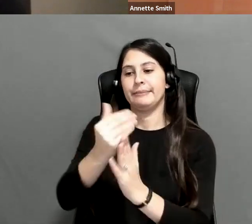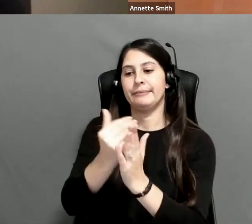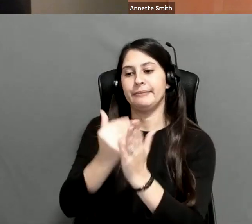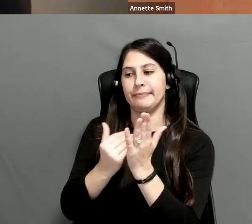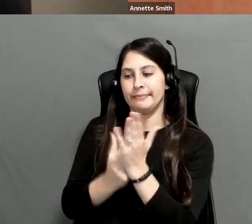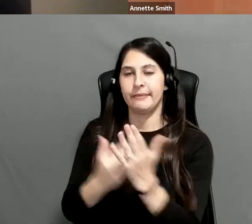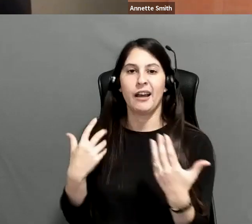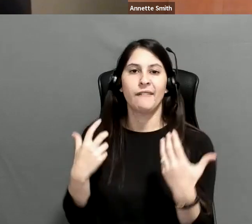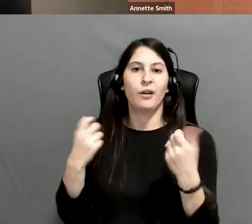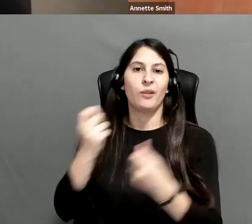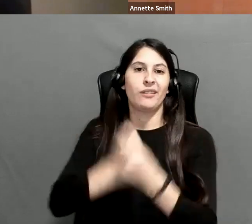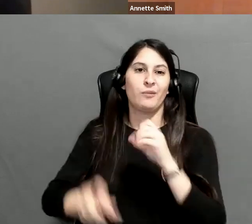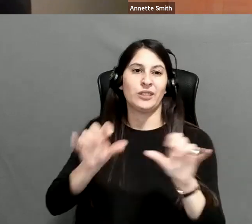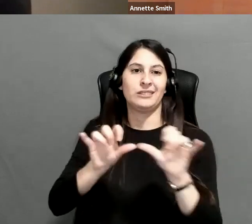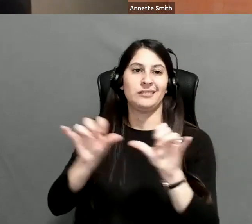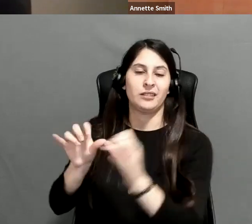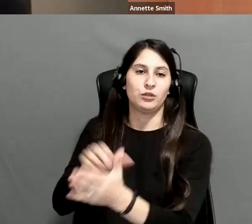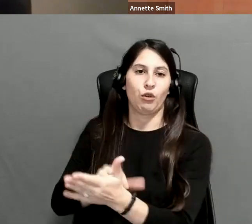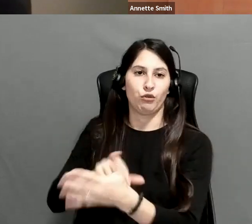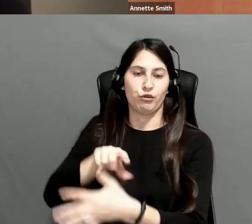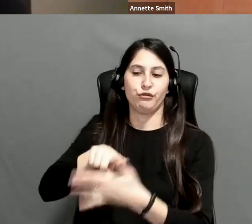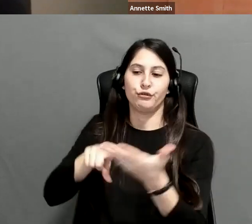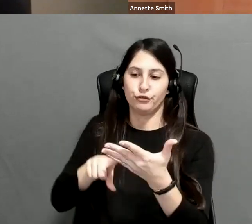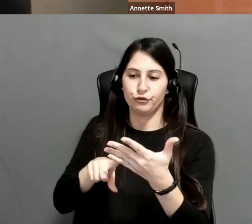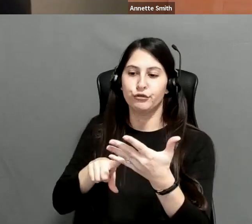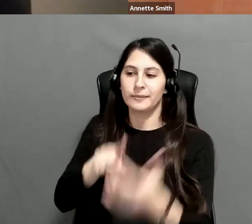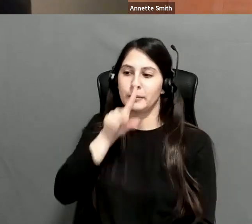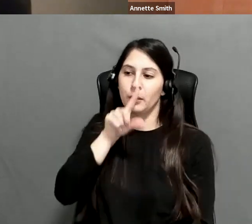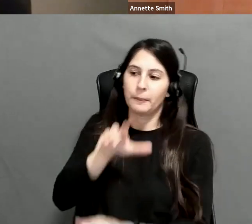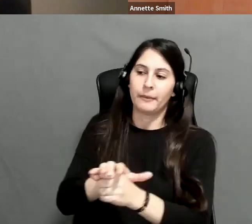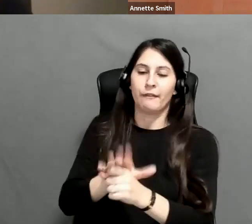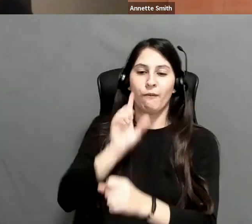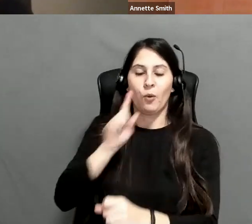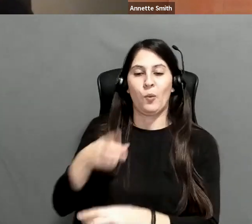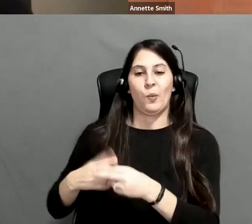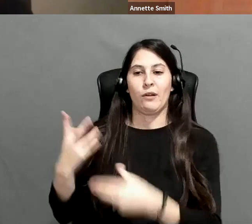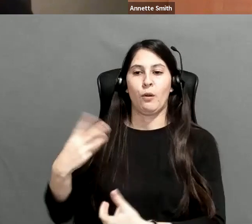yeah, I -- there is a directory of like health at every size aligns